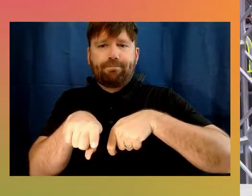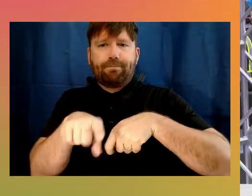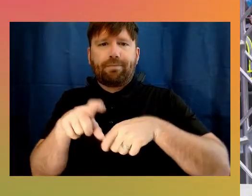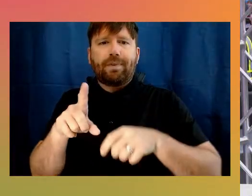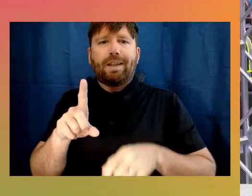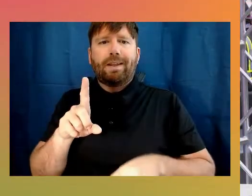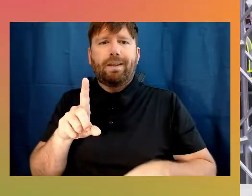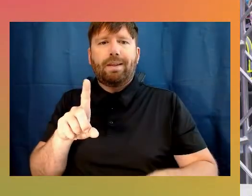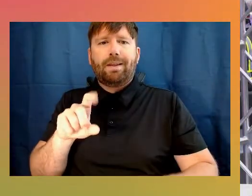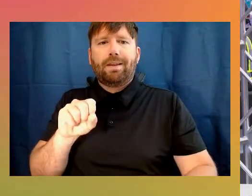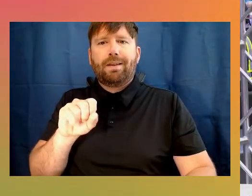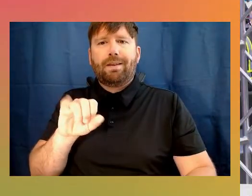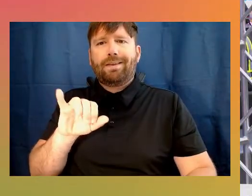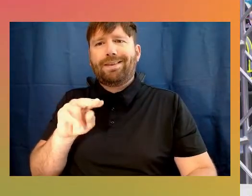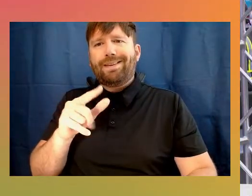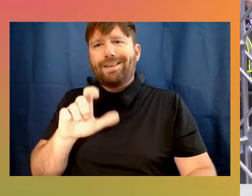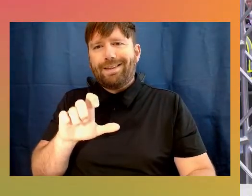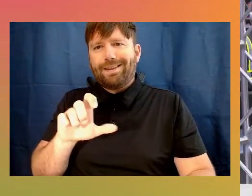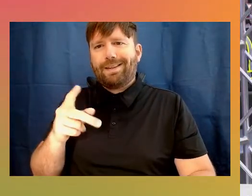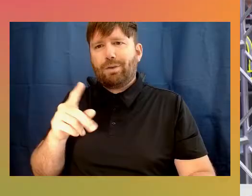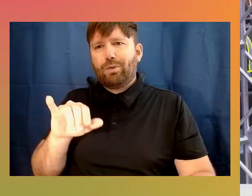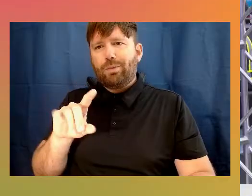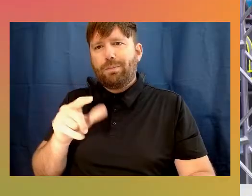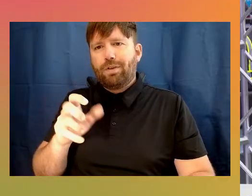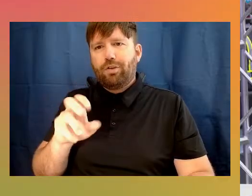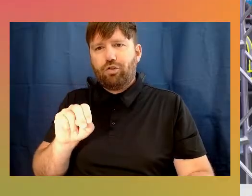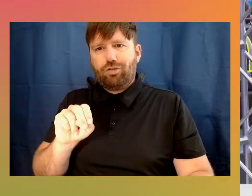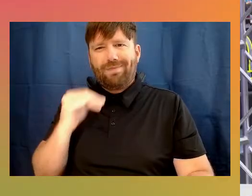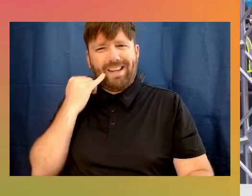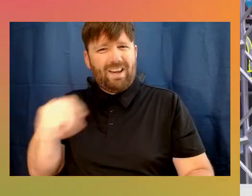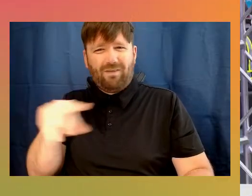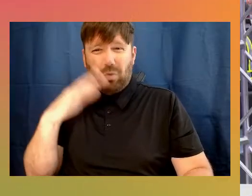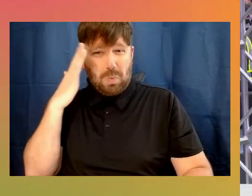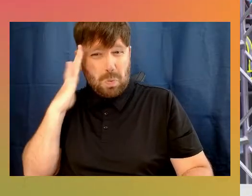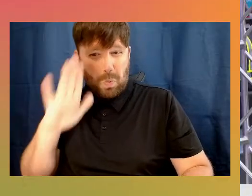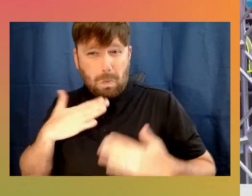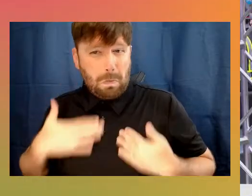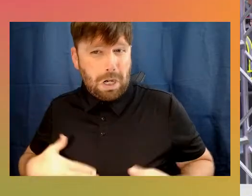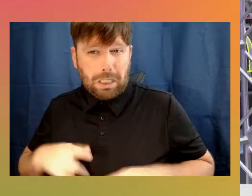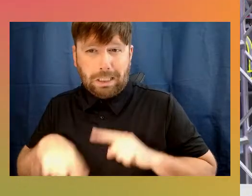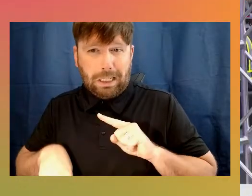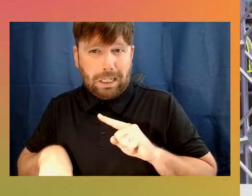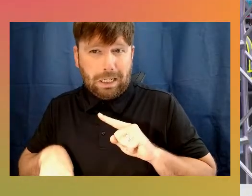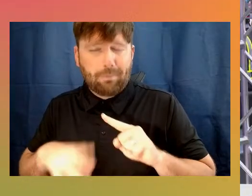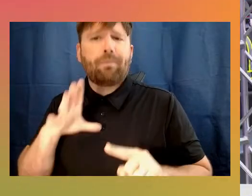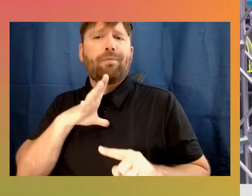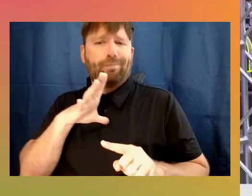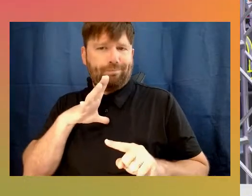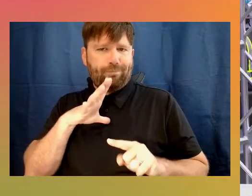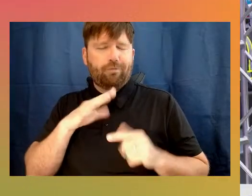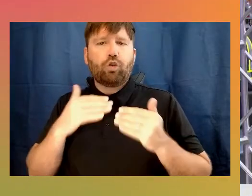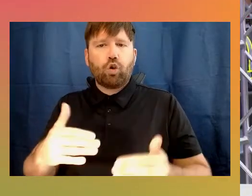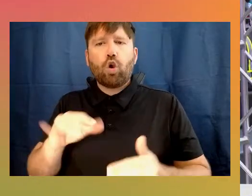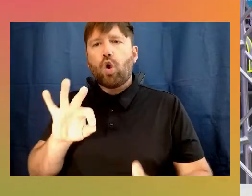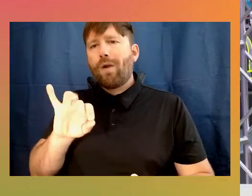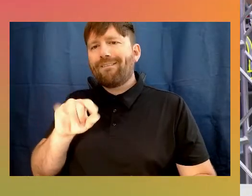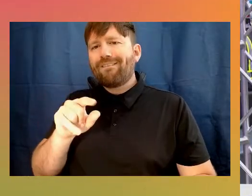CHIN FORWARD. SETTING UP FOR SINGLE PIGEON.